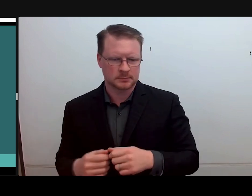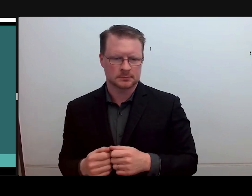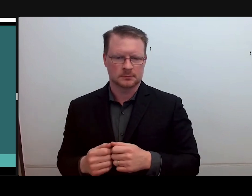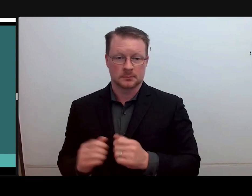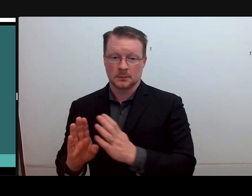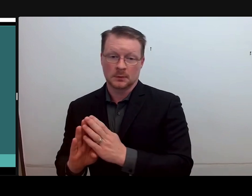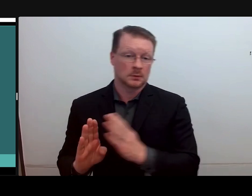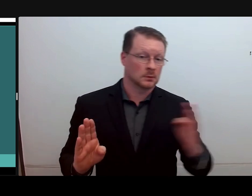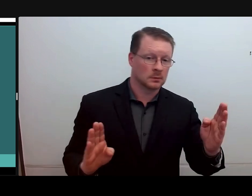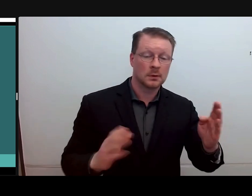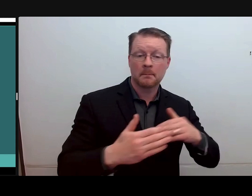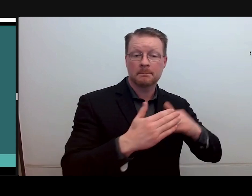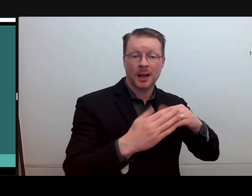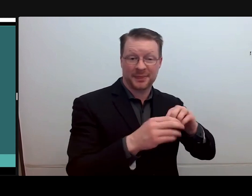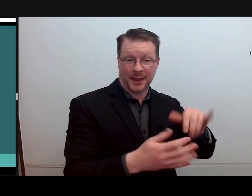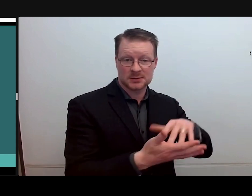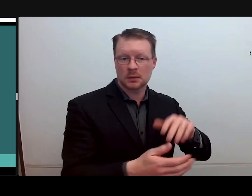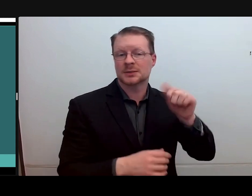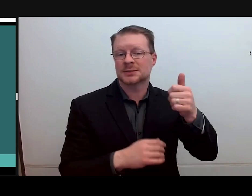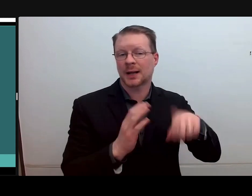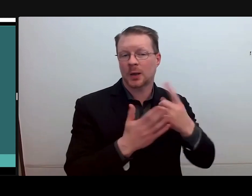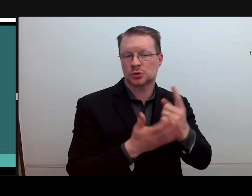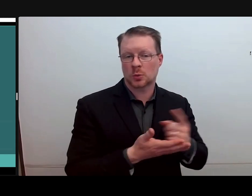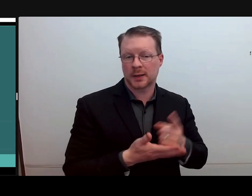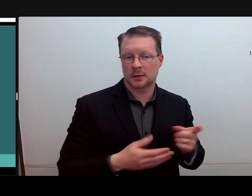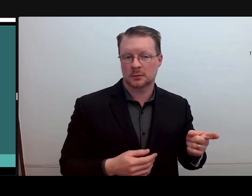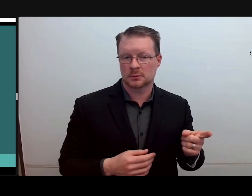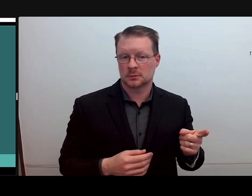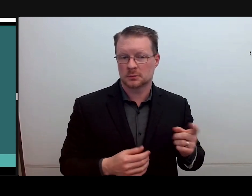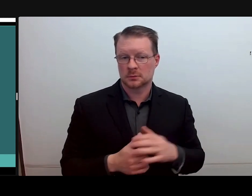maybe because they didn't use or didn't need accommodations. The maximum in that study was indicated